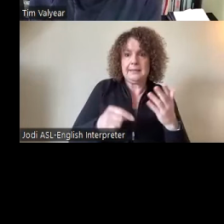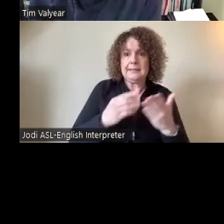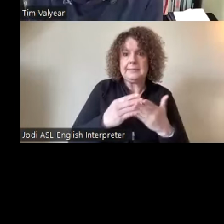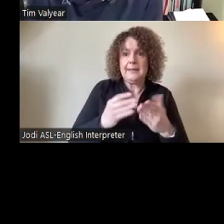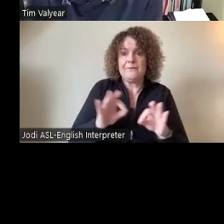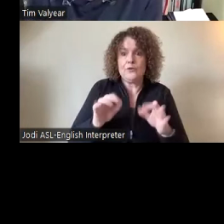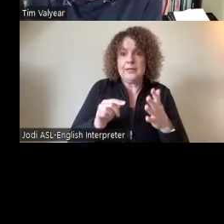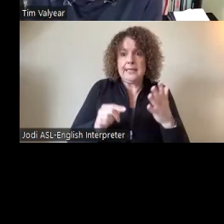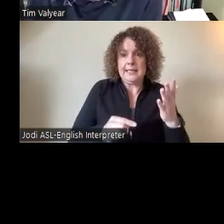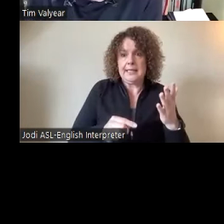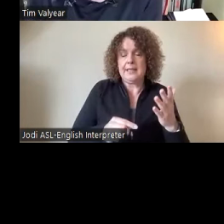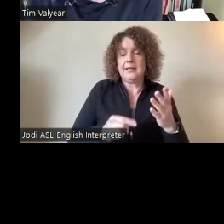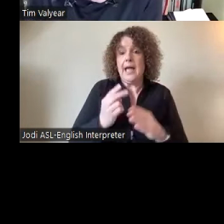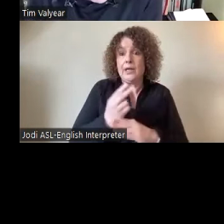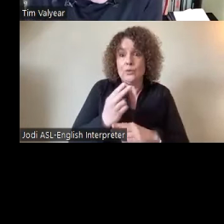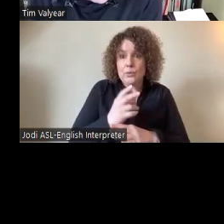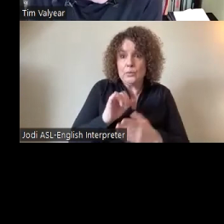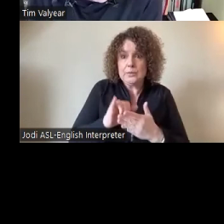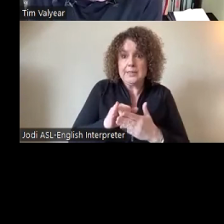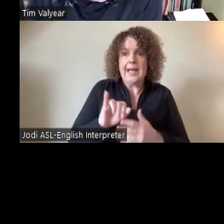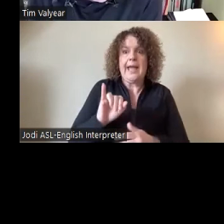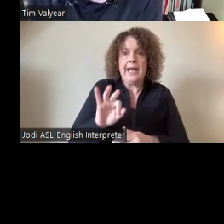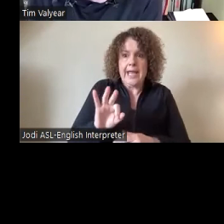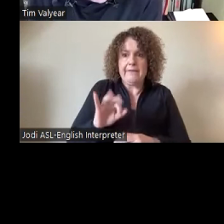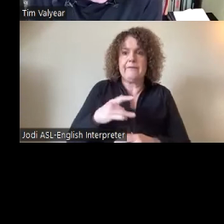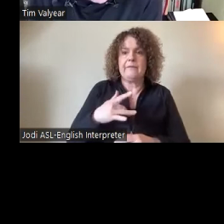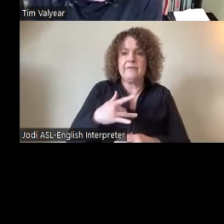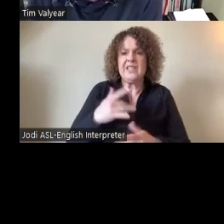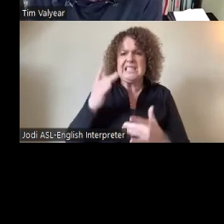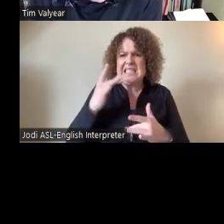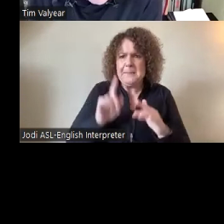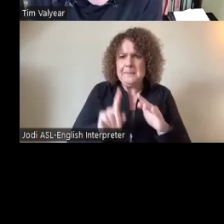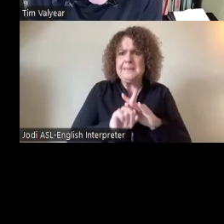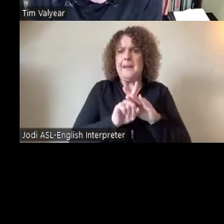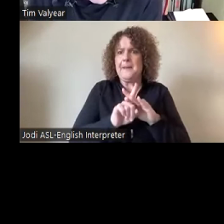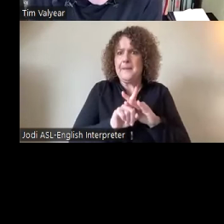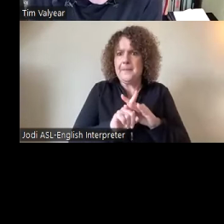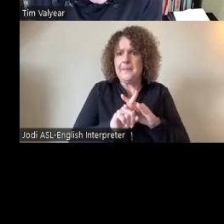antigen tests, hopefully people can get access to